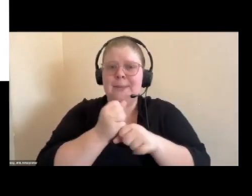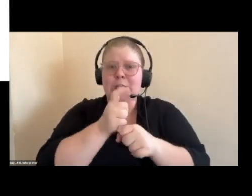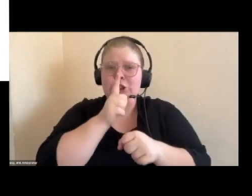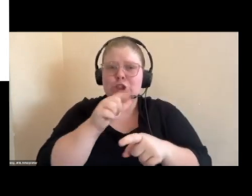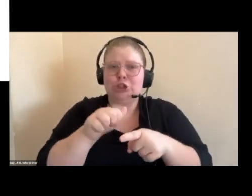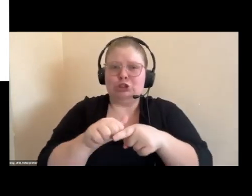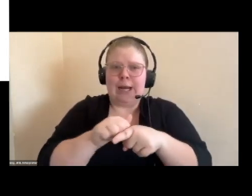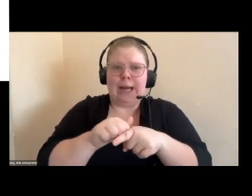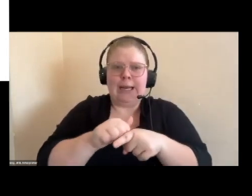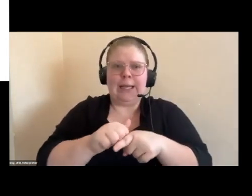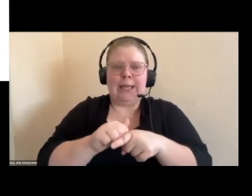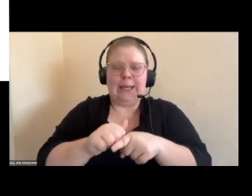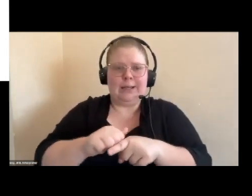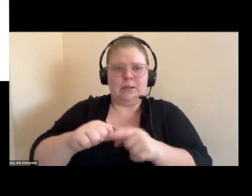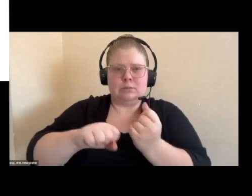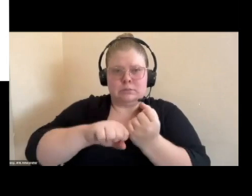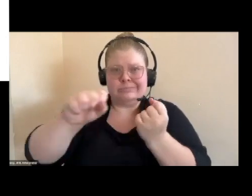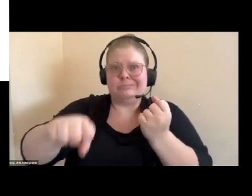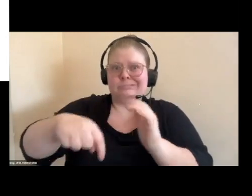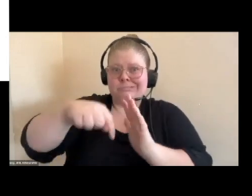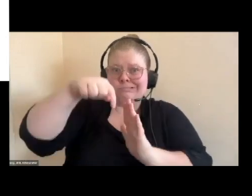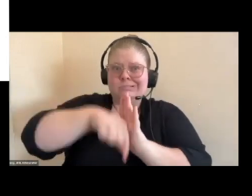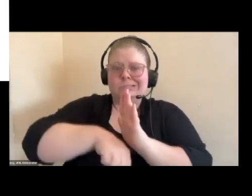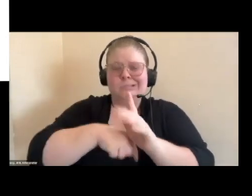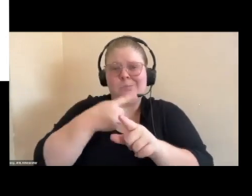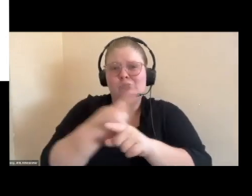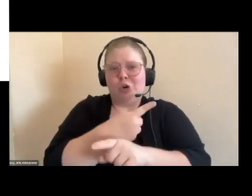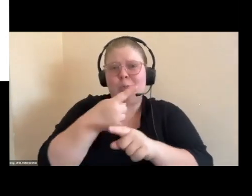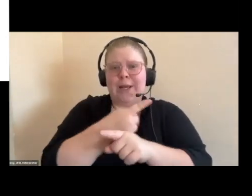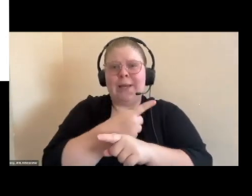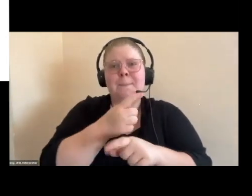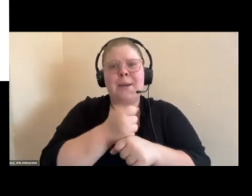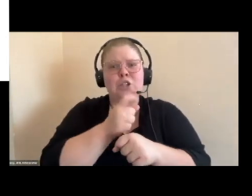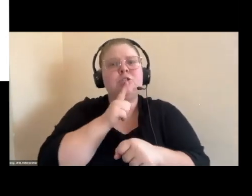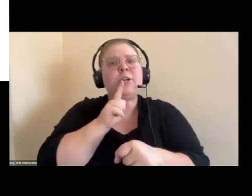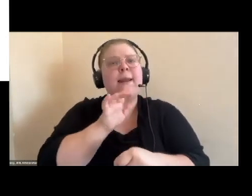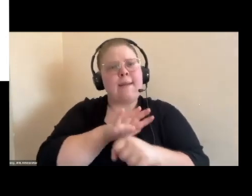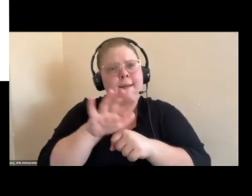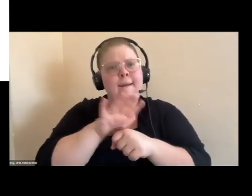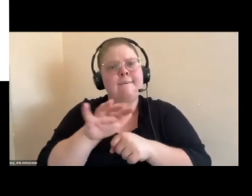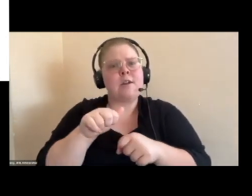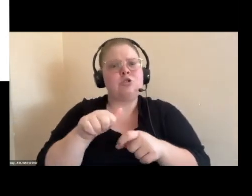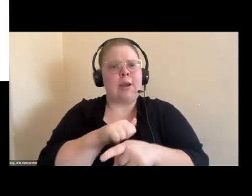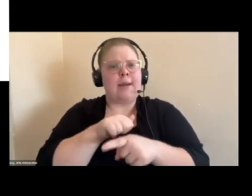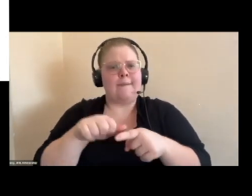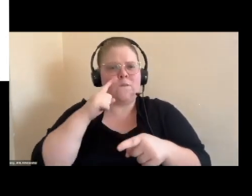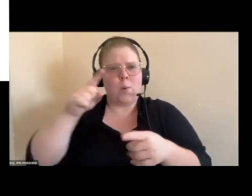was appropriate and and enough for our lived experience experts.